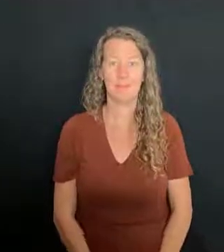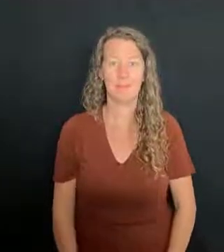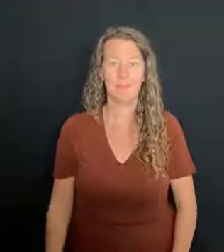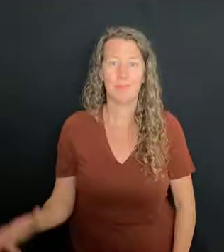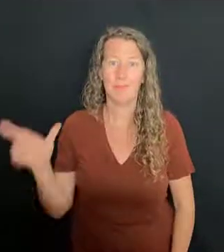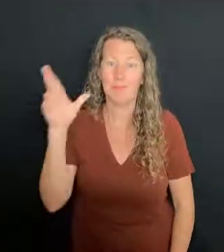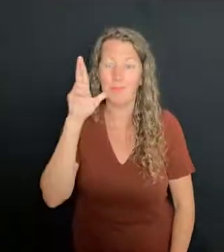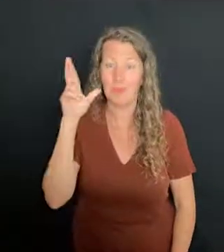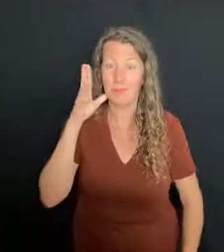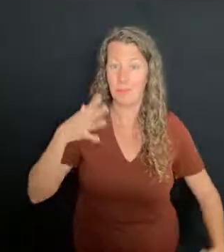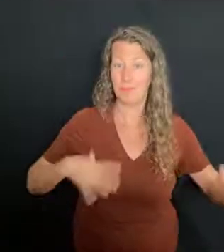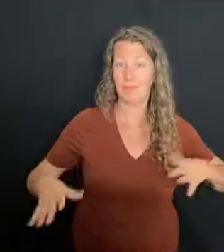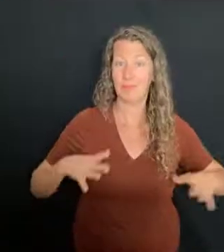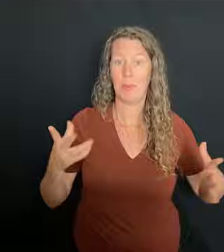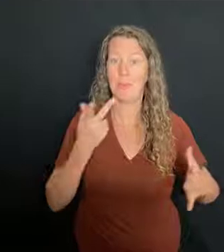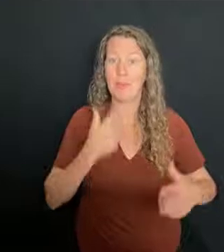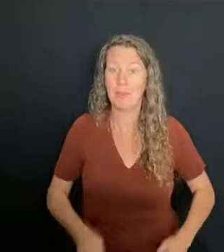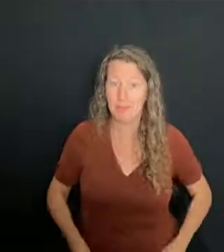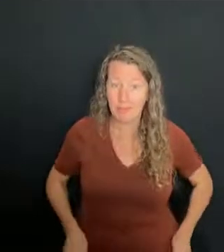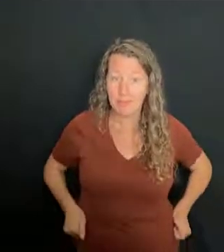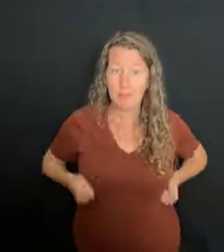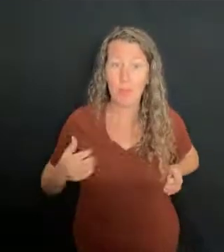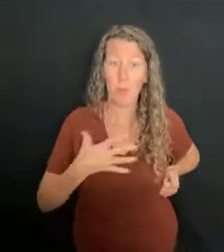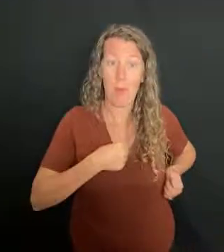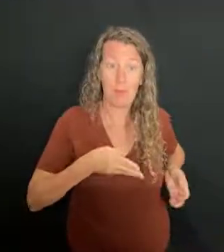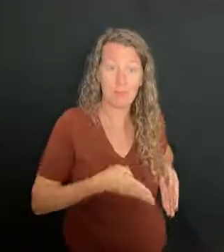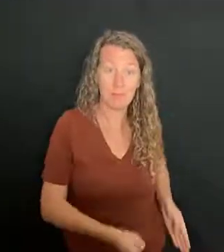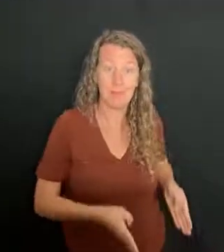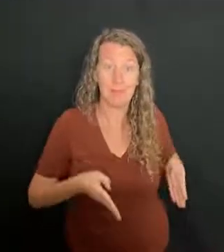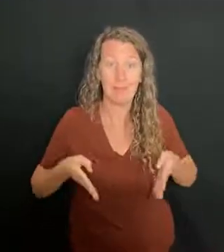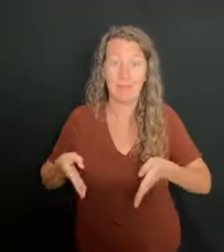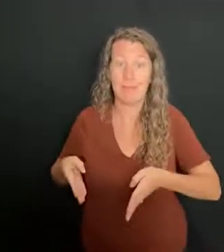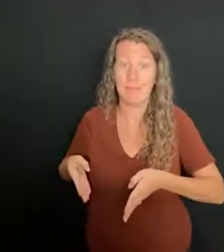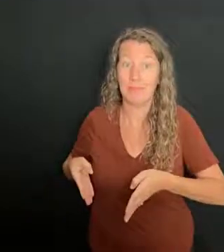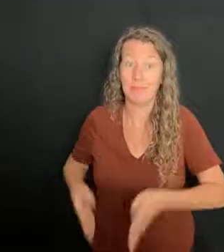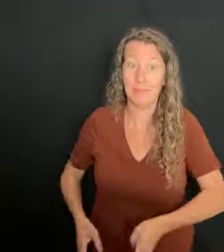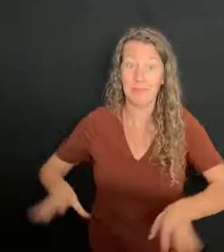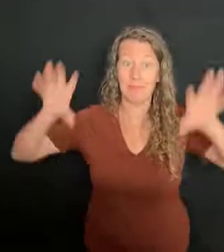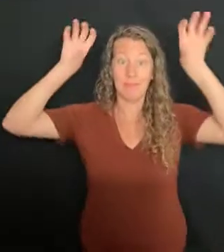[Joel Snyder] Rosalee wears a pink leotard and white tights, smiling and holding herself